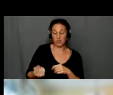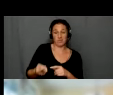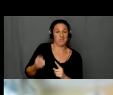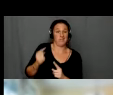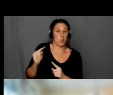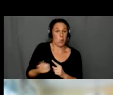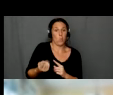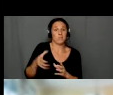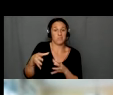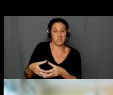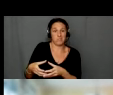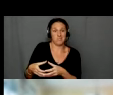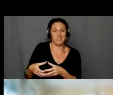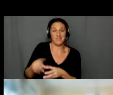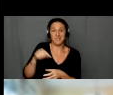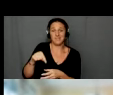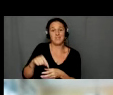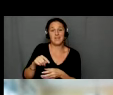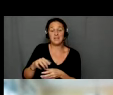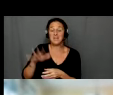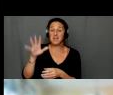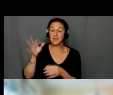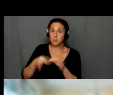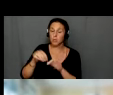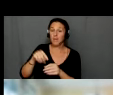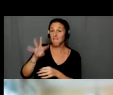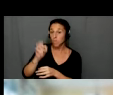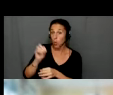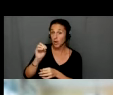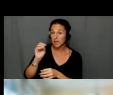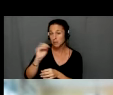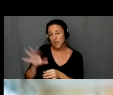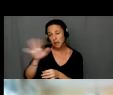alone and important to know that about 40 percent depending on the area